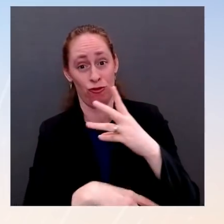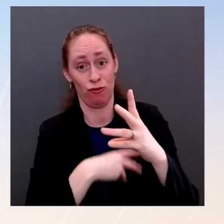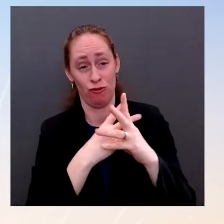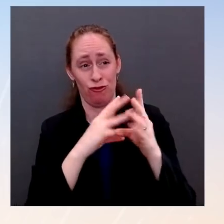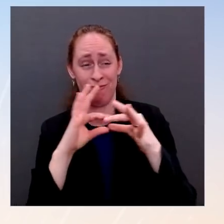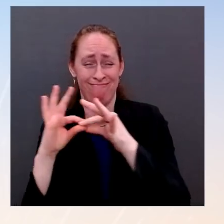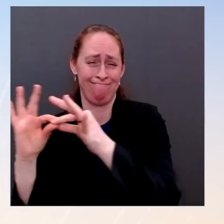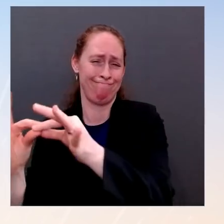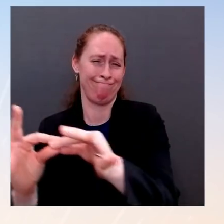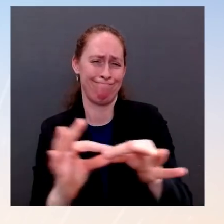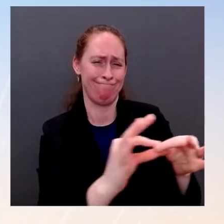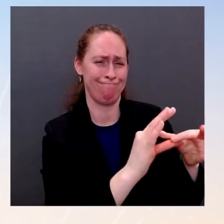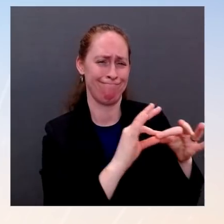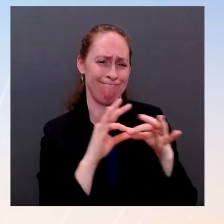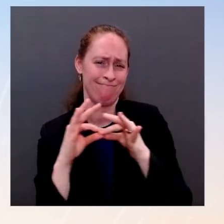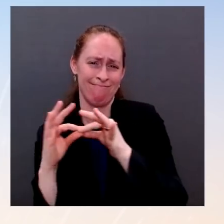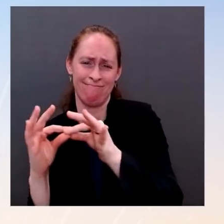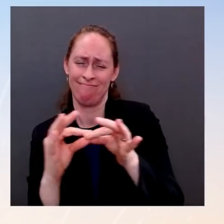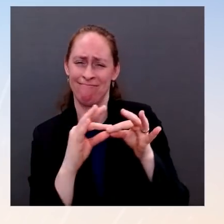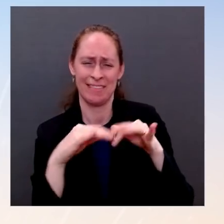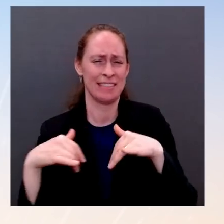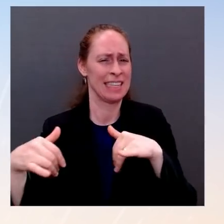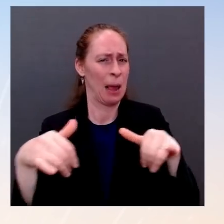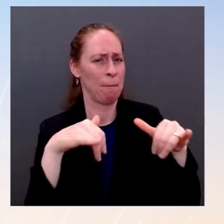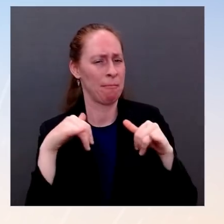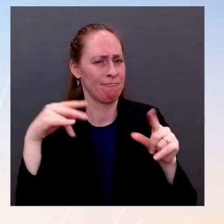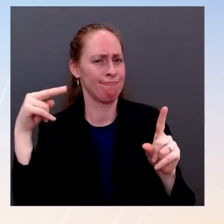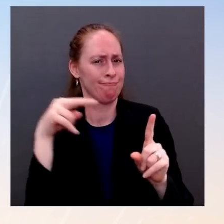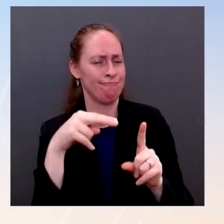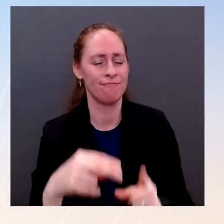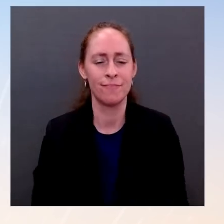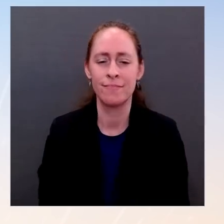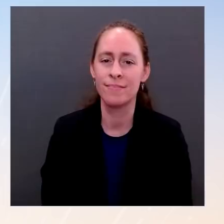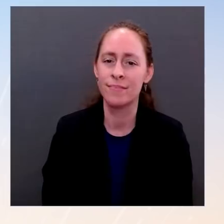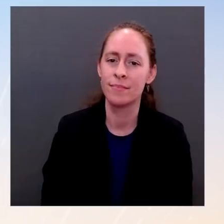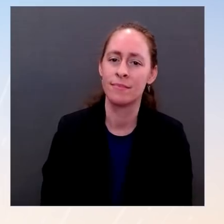attempting to take some of their land, terrorizing their people